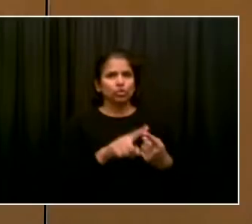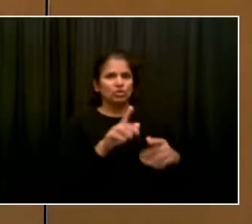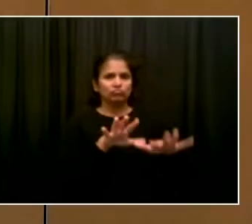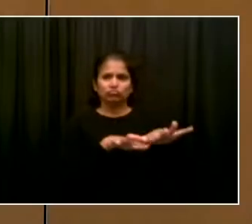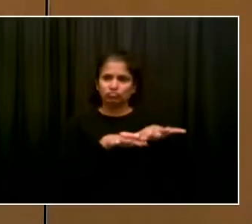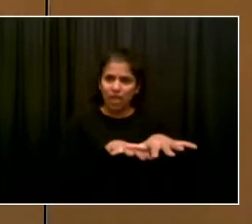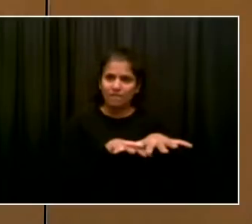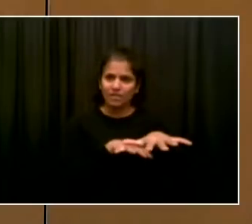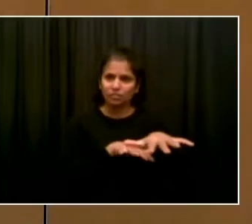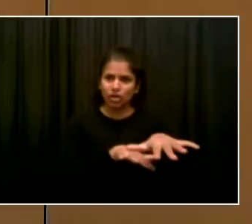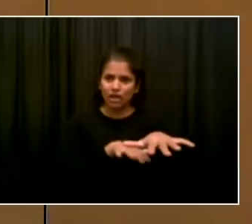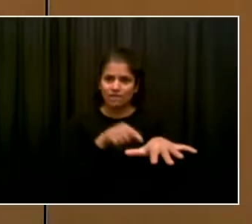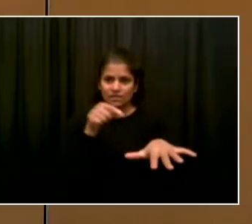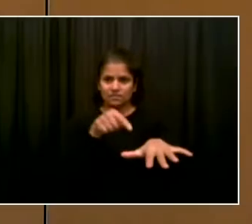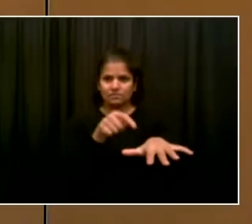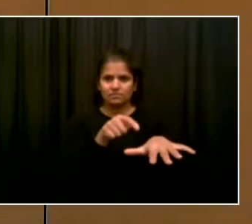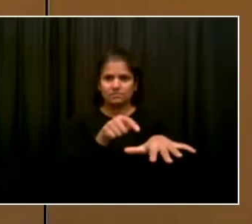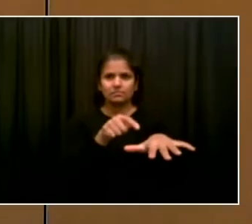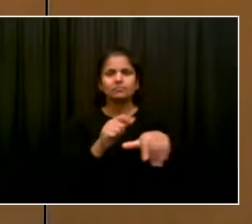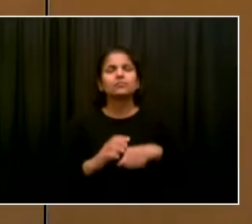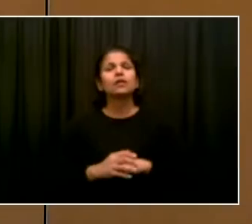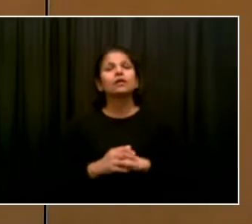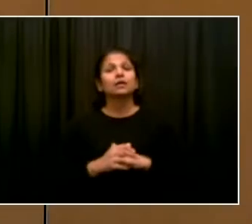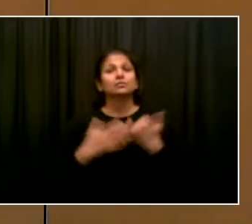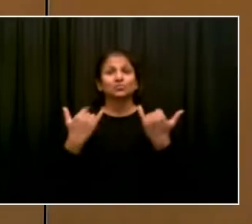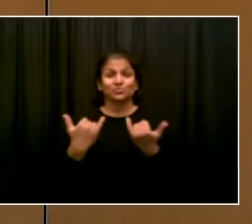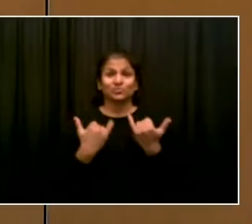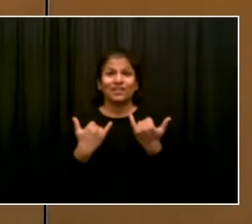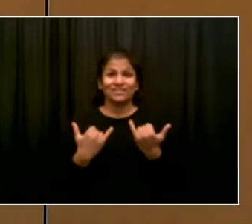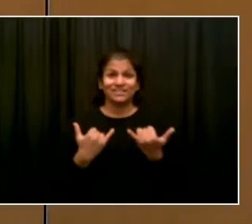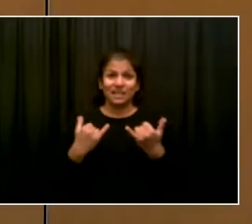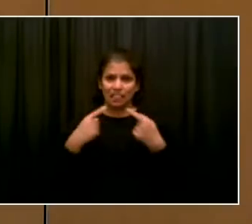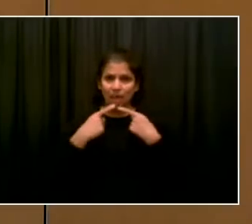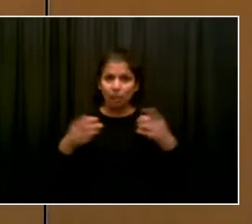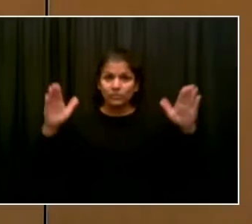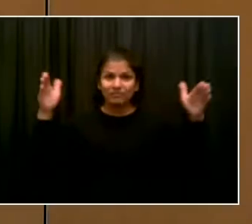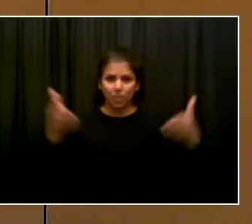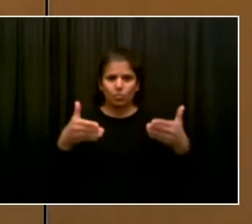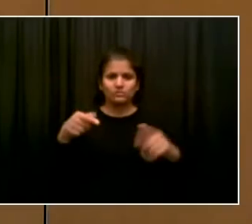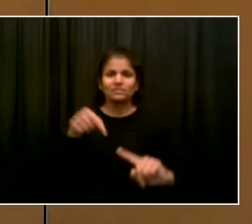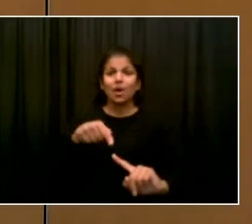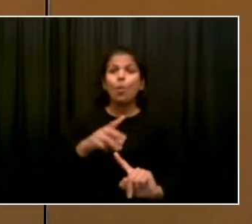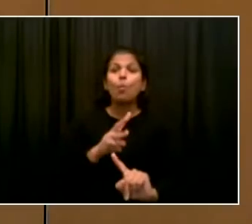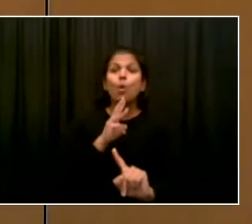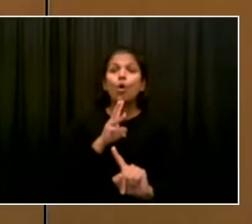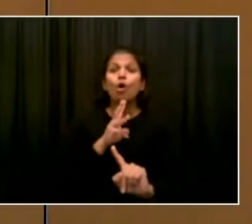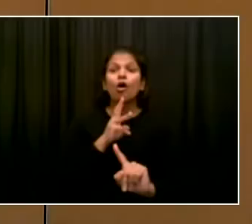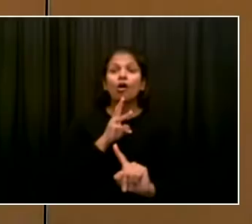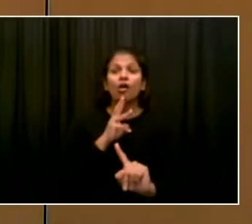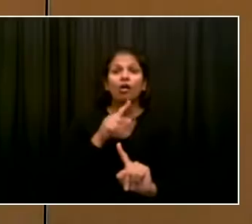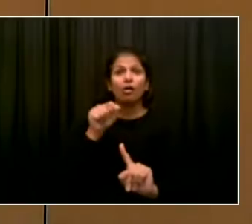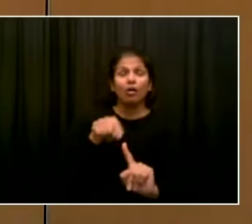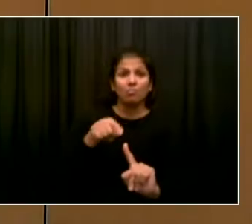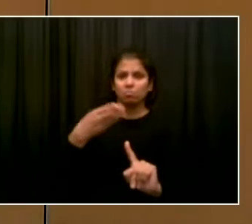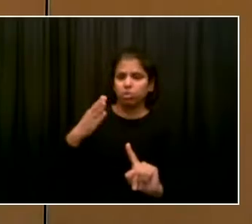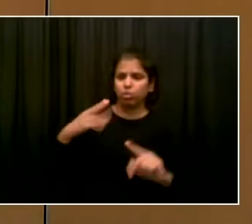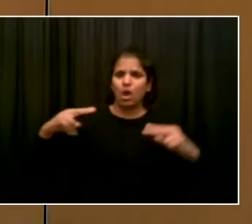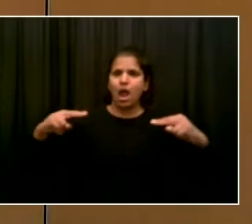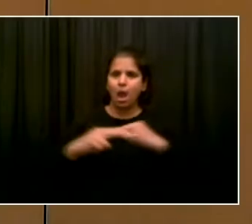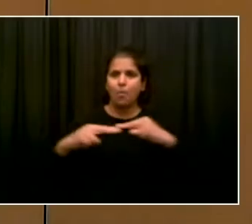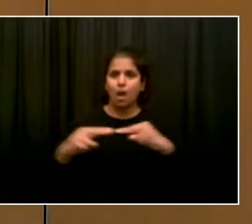GOOD NEIGHBORS.